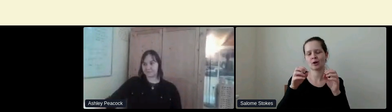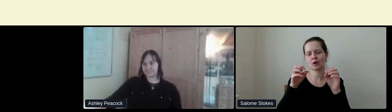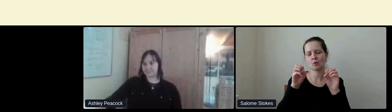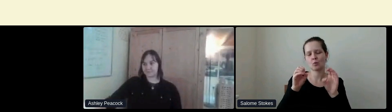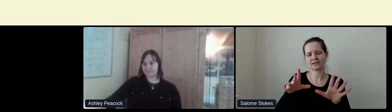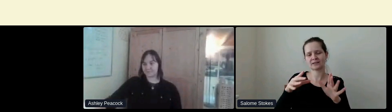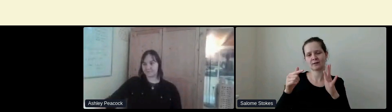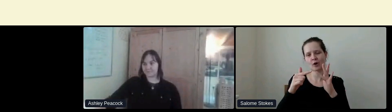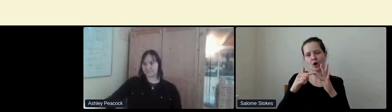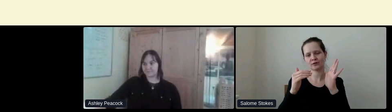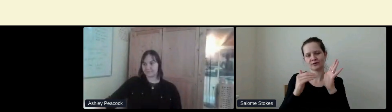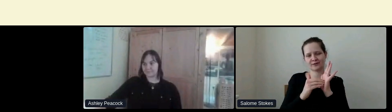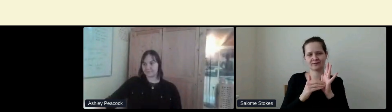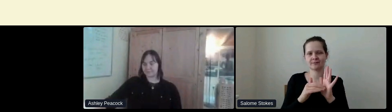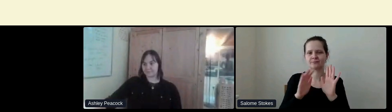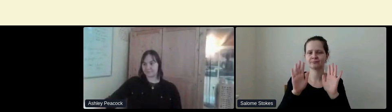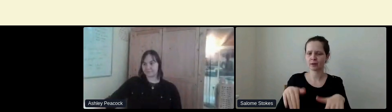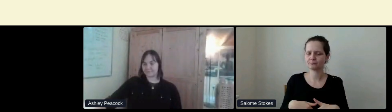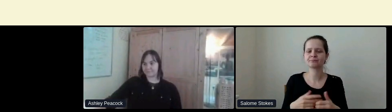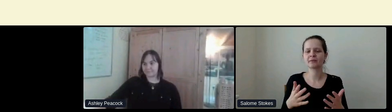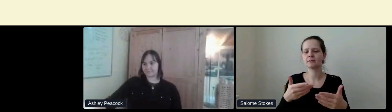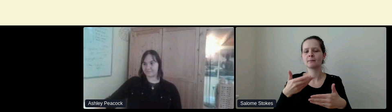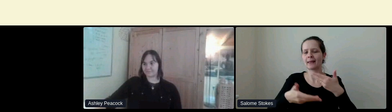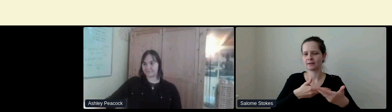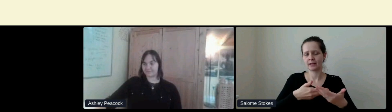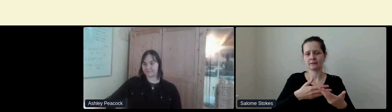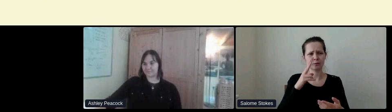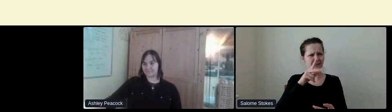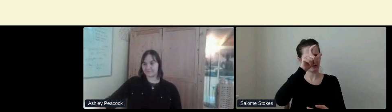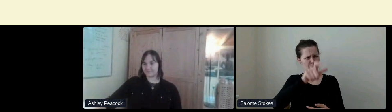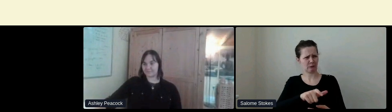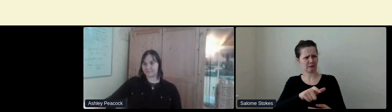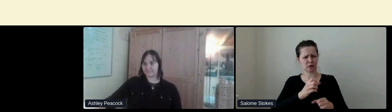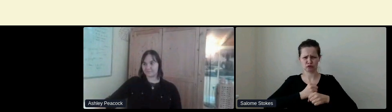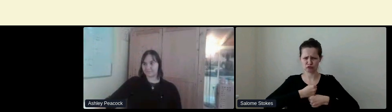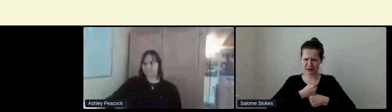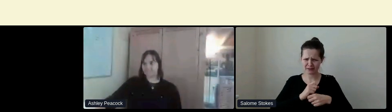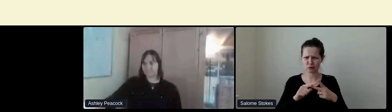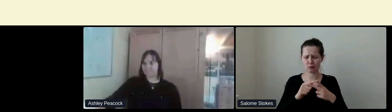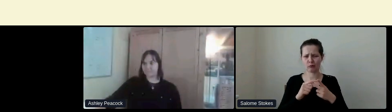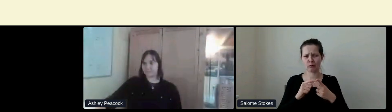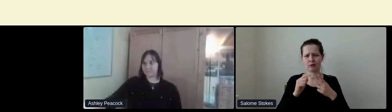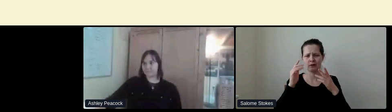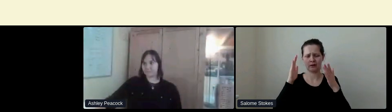having a meltdown or going absolutely nuts. It's not normally the thing that's happened just then,